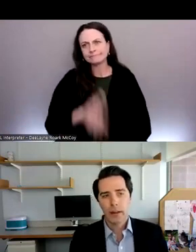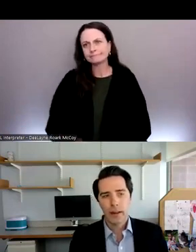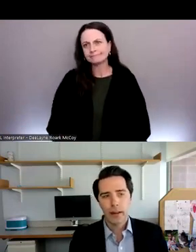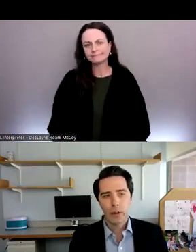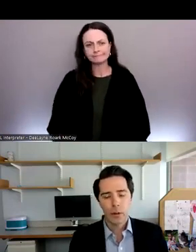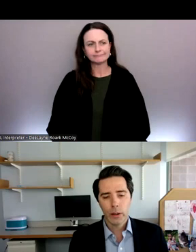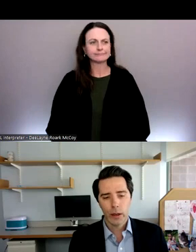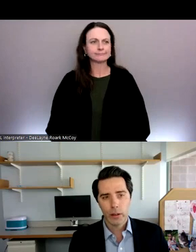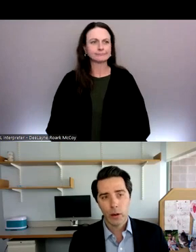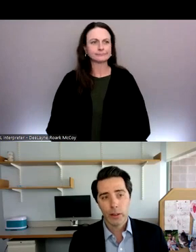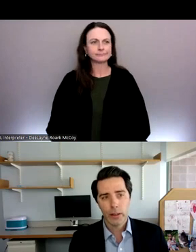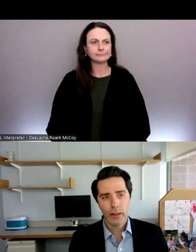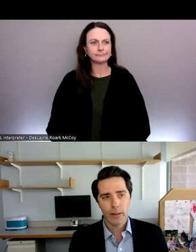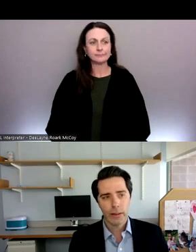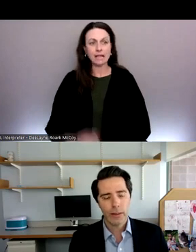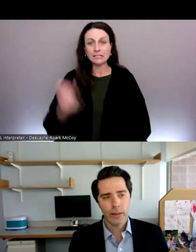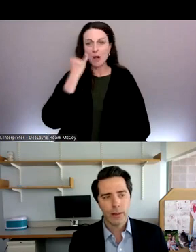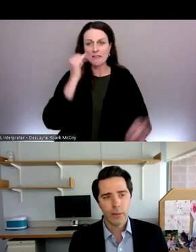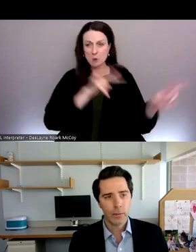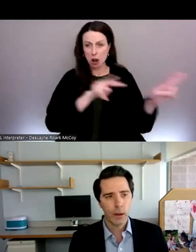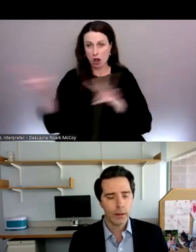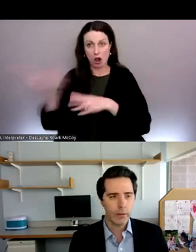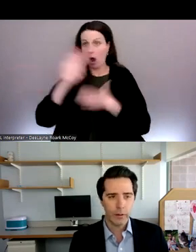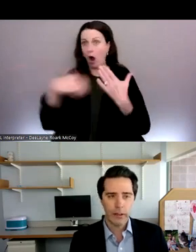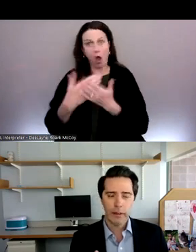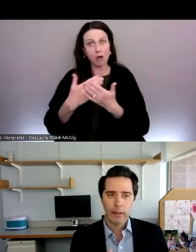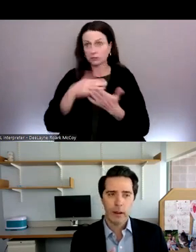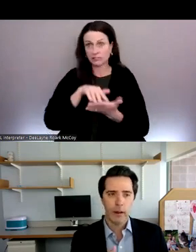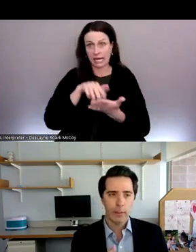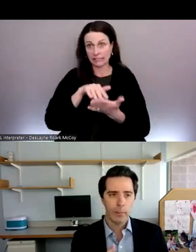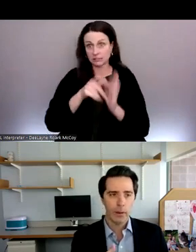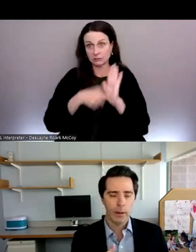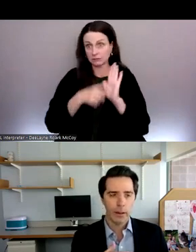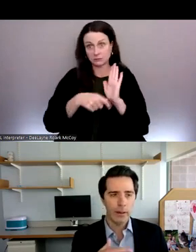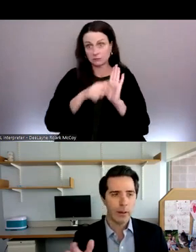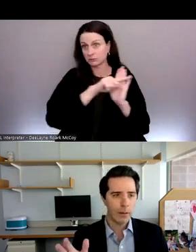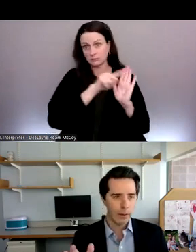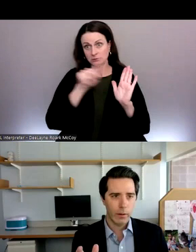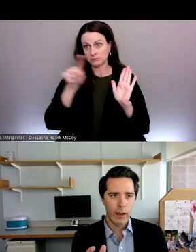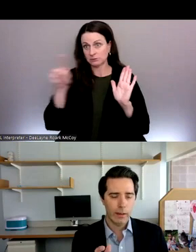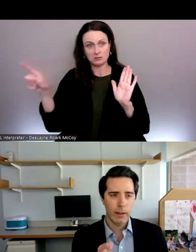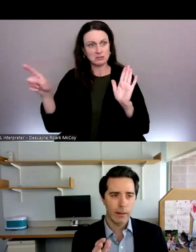if you look across all studies and this